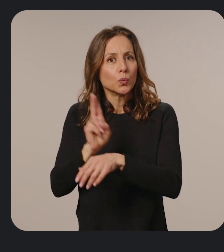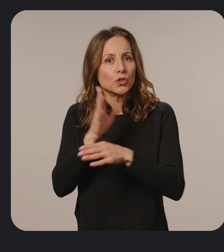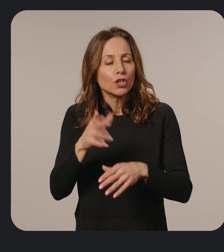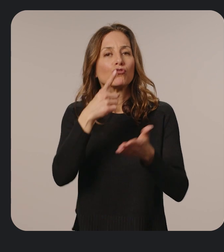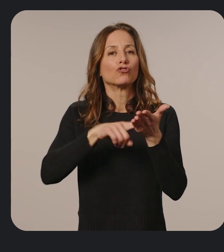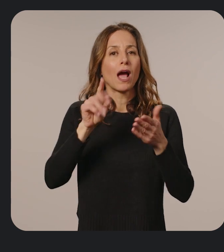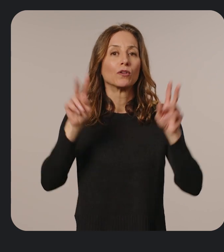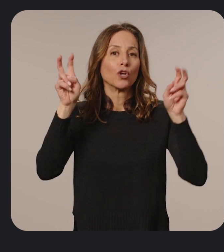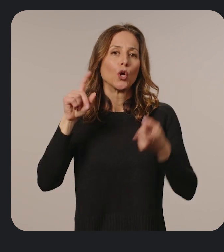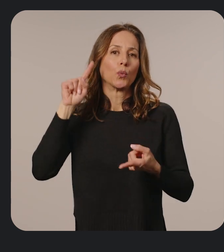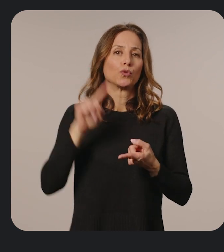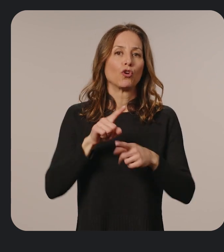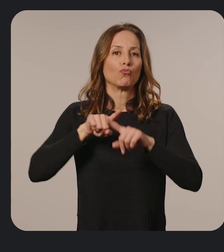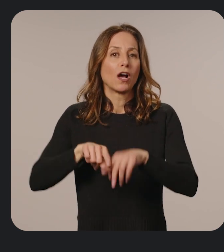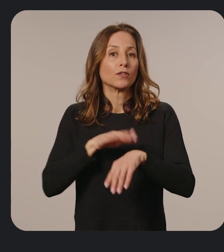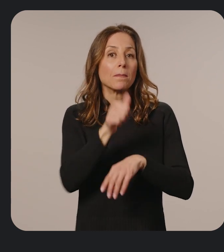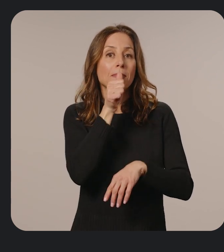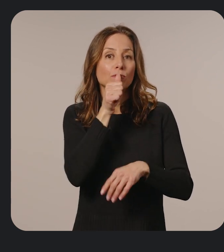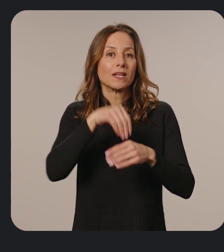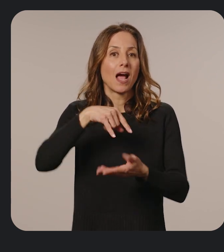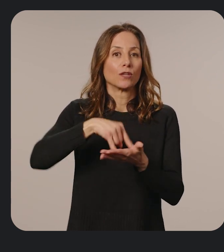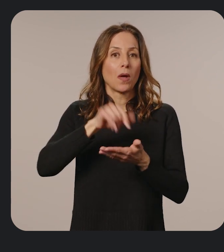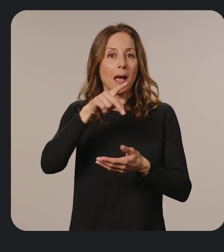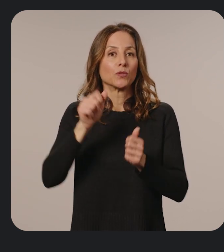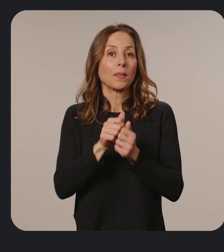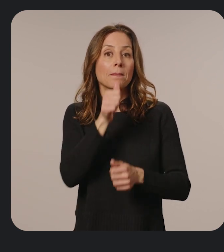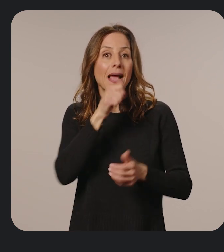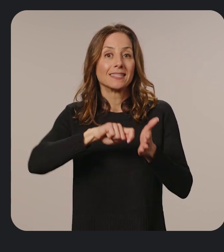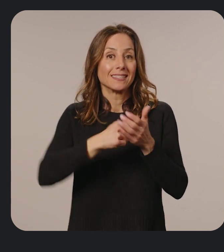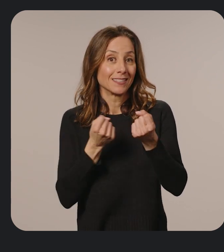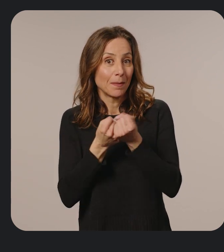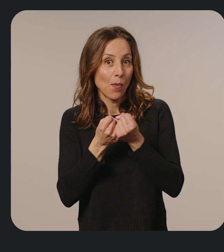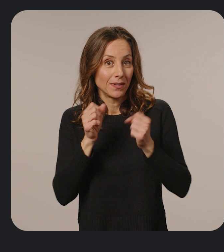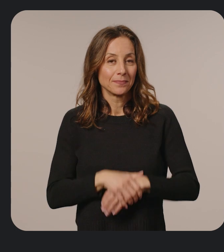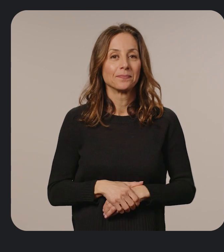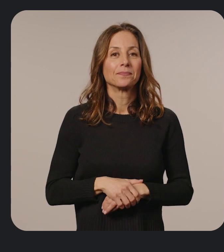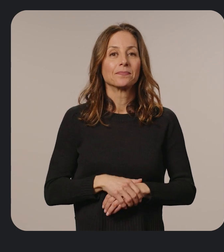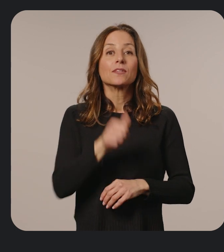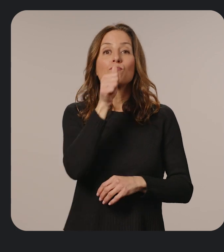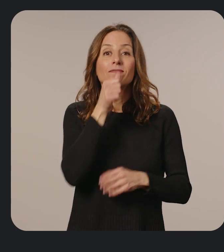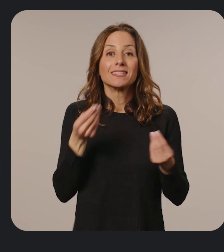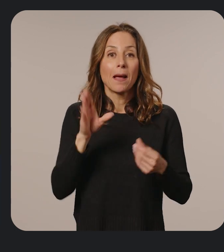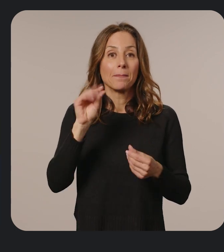and authenticating a user, check out Reduce Reliance on Passwords and Android Apps with Passkey Support.